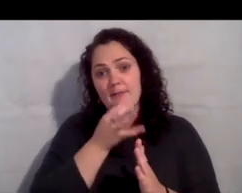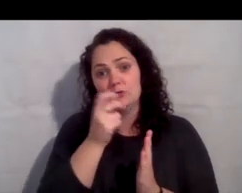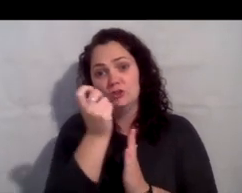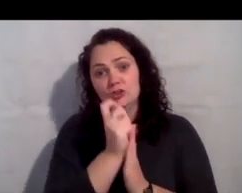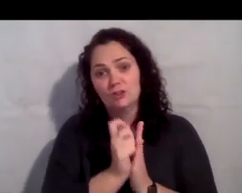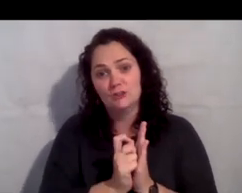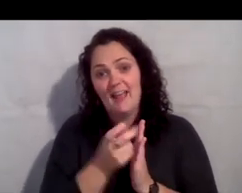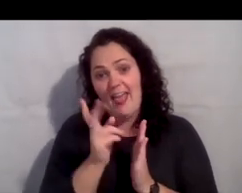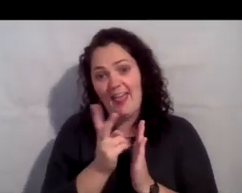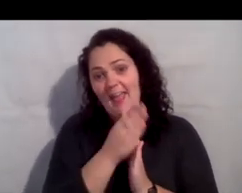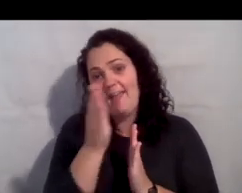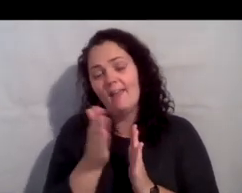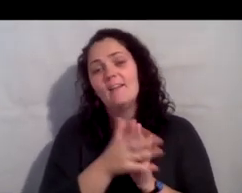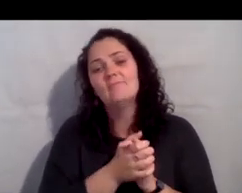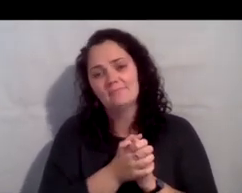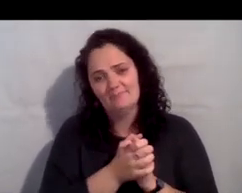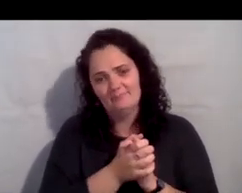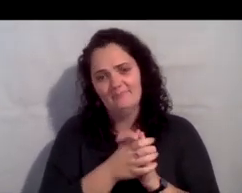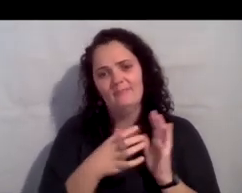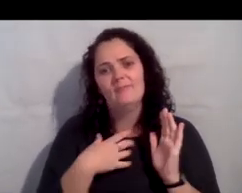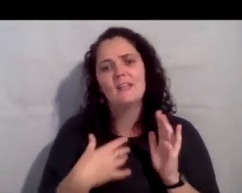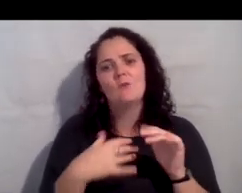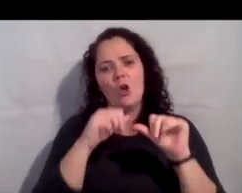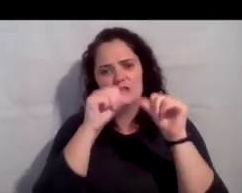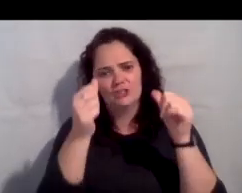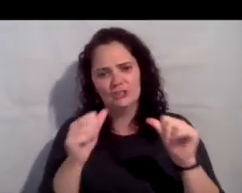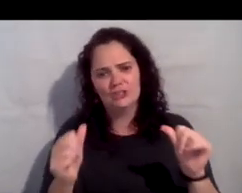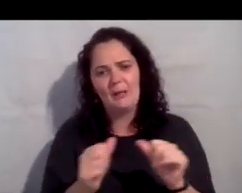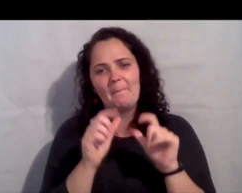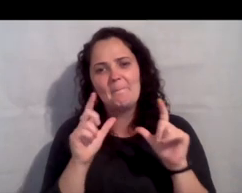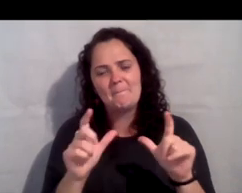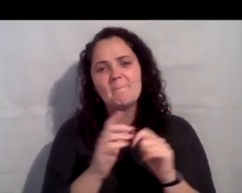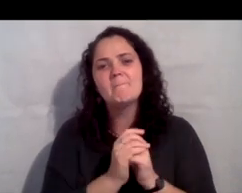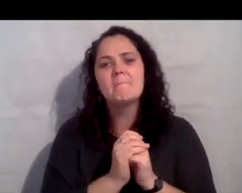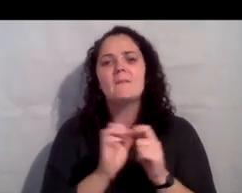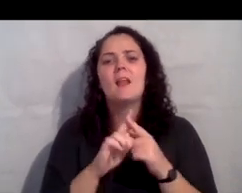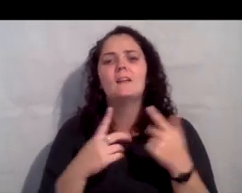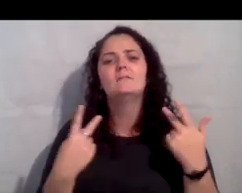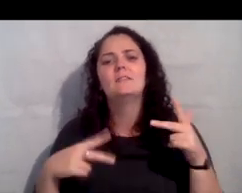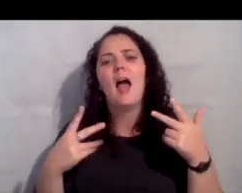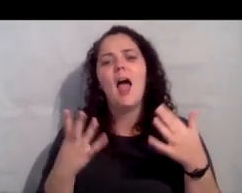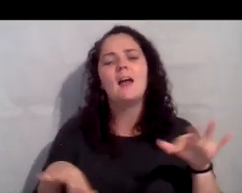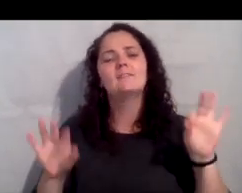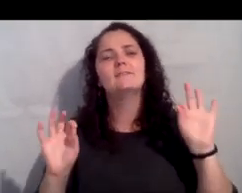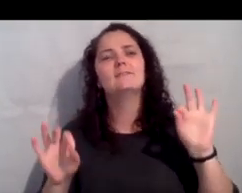And in the next drawing you'll see the exact same thing, you'll see more of the figure here and again this sort of prancing, dancing figure